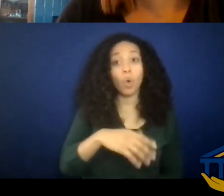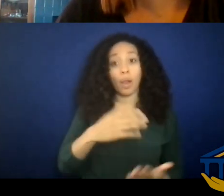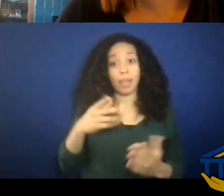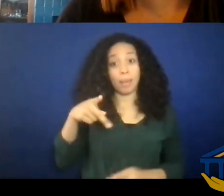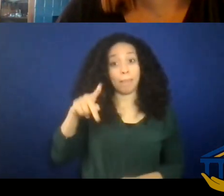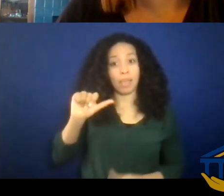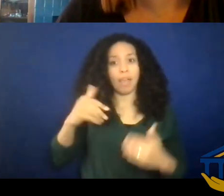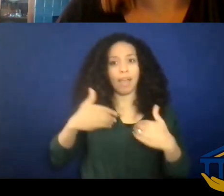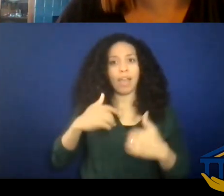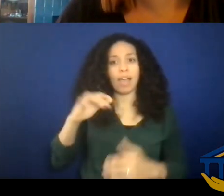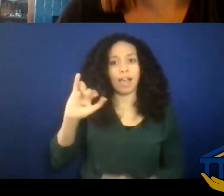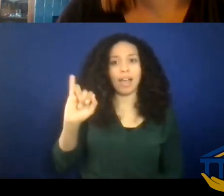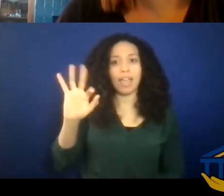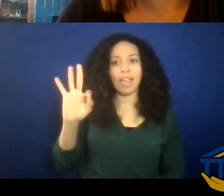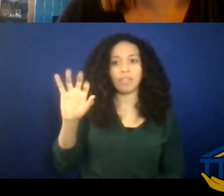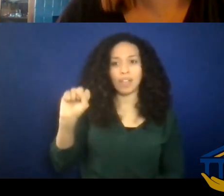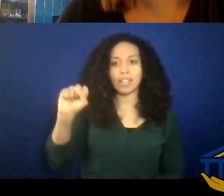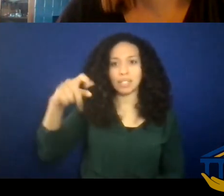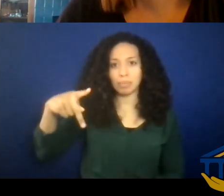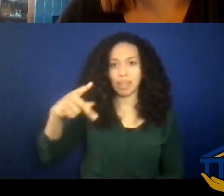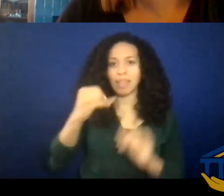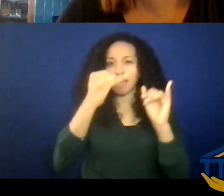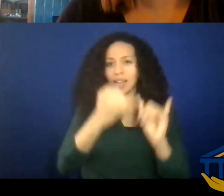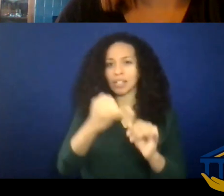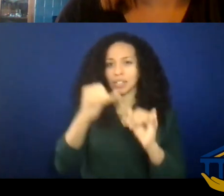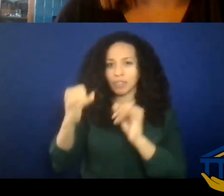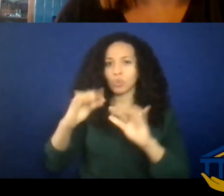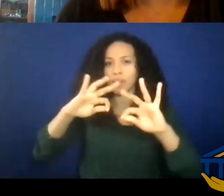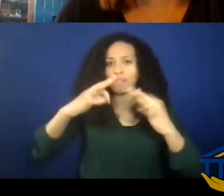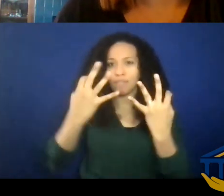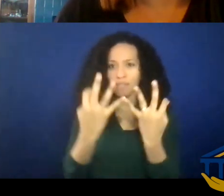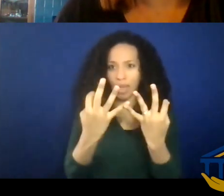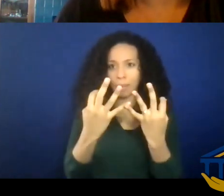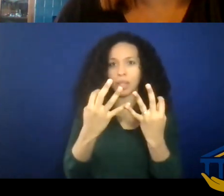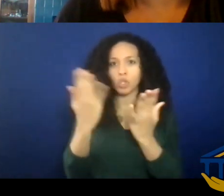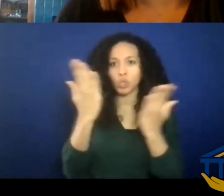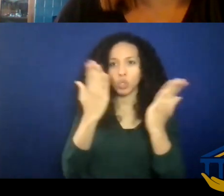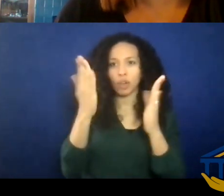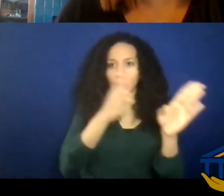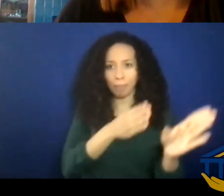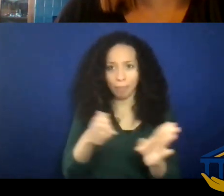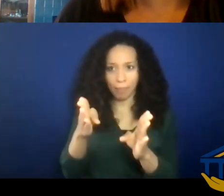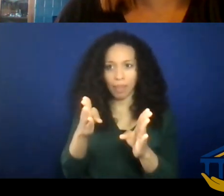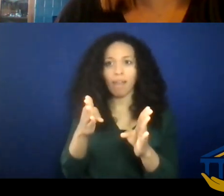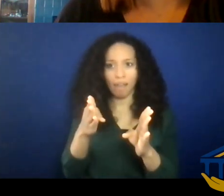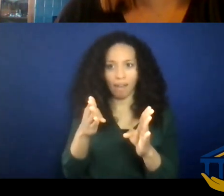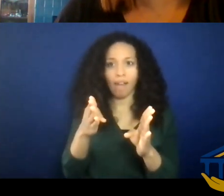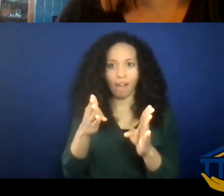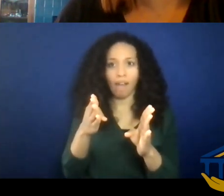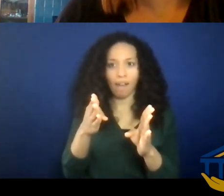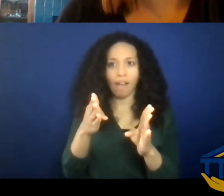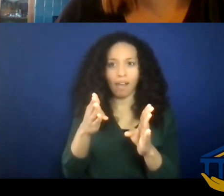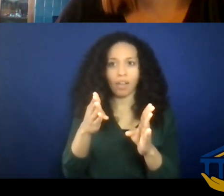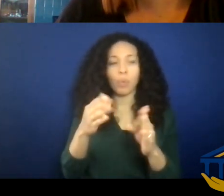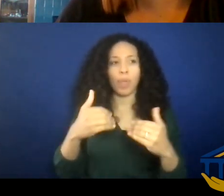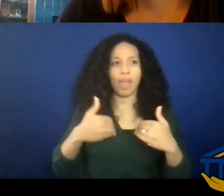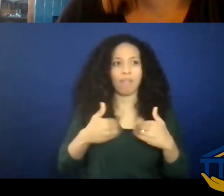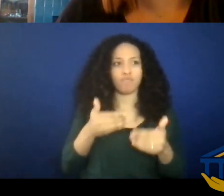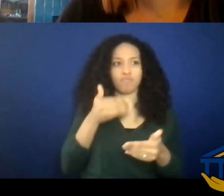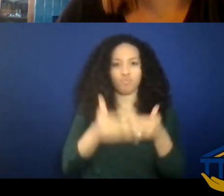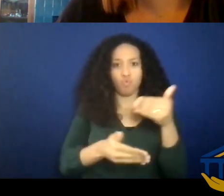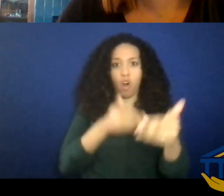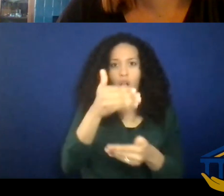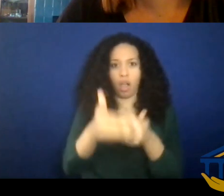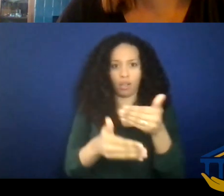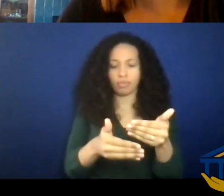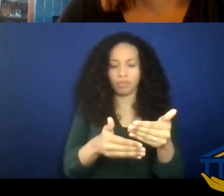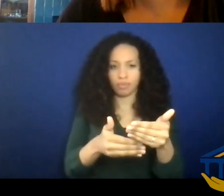an Individualized Family Service Plan, there's a process that occurs and we're going to kind of go